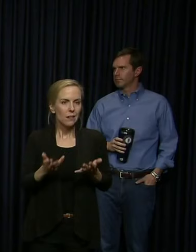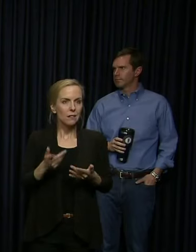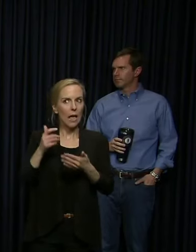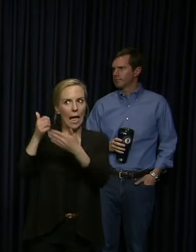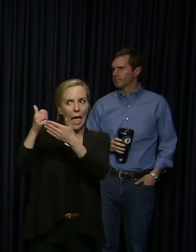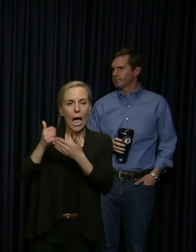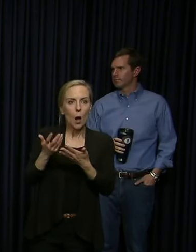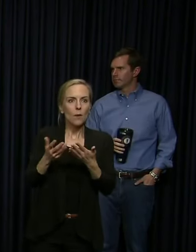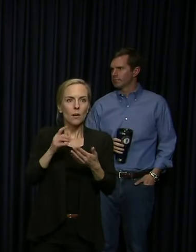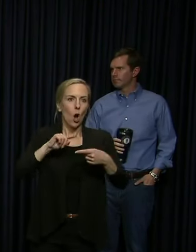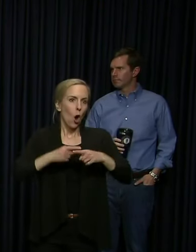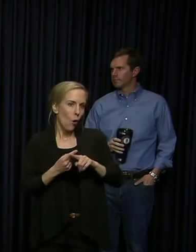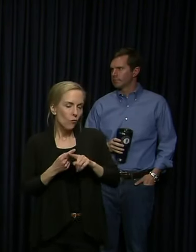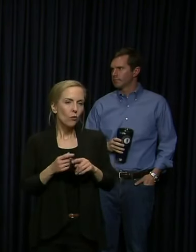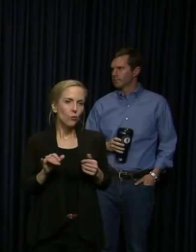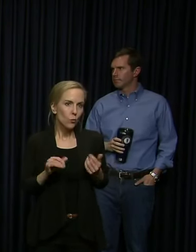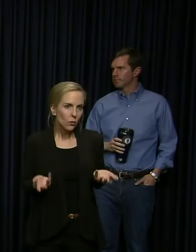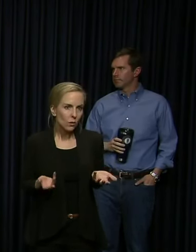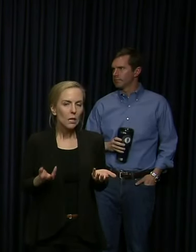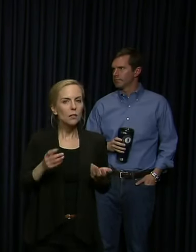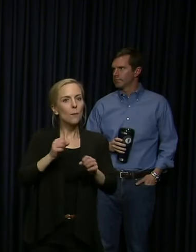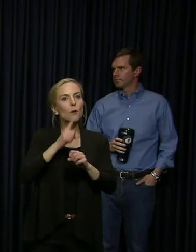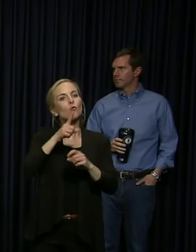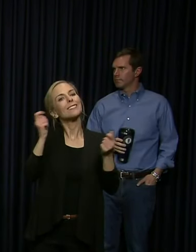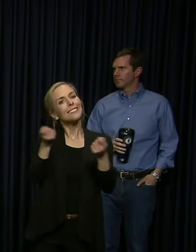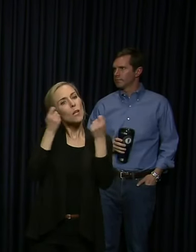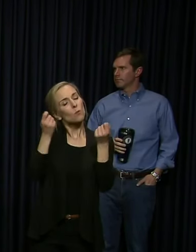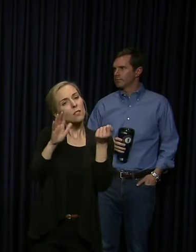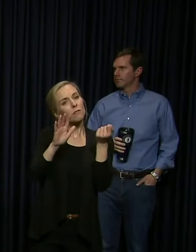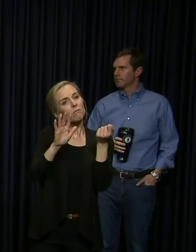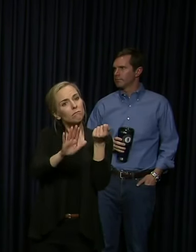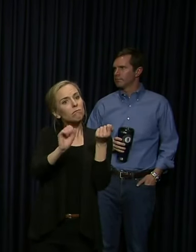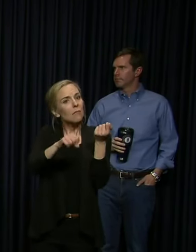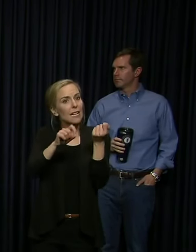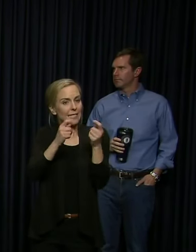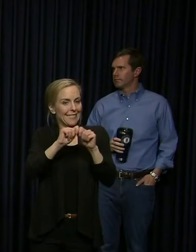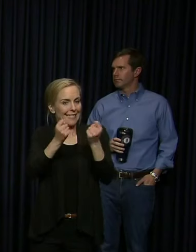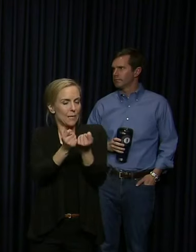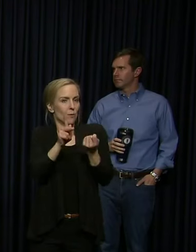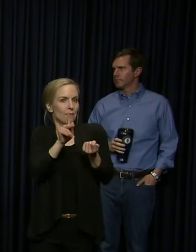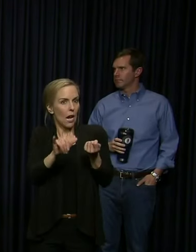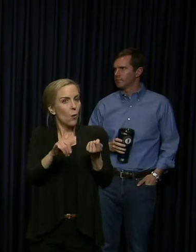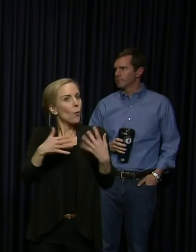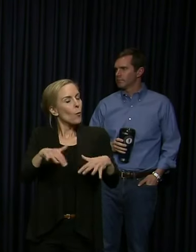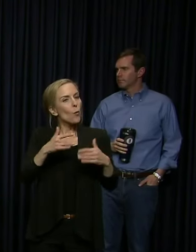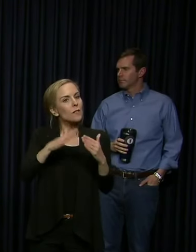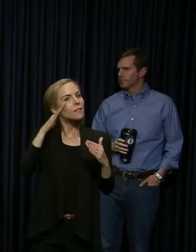SWABS ARE IN CRITICAL DEMAND AND WE ARE LOOKING AT OPTIONS ON THE